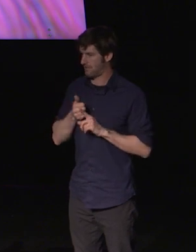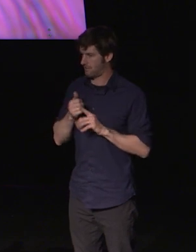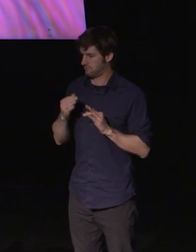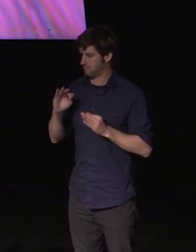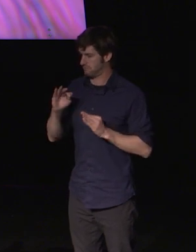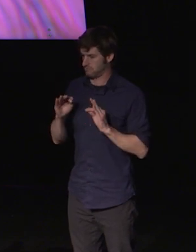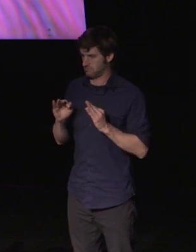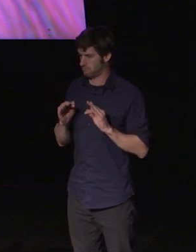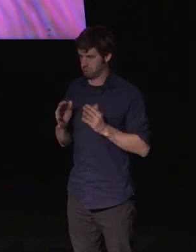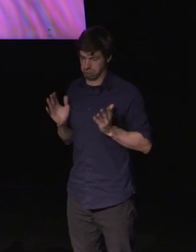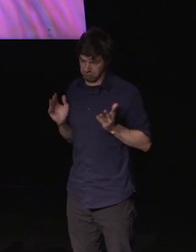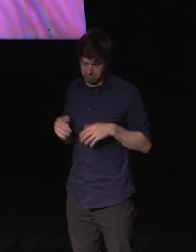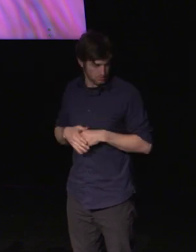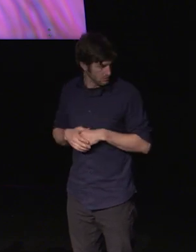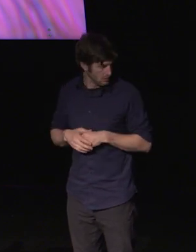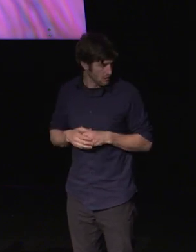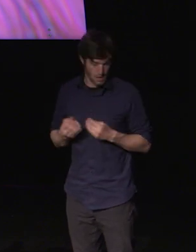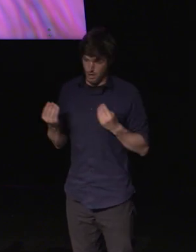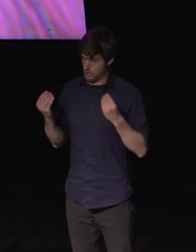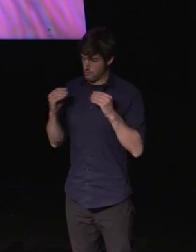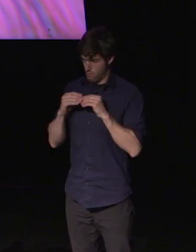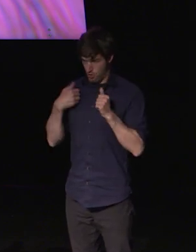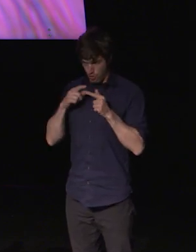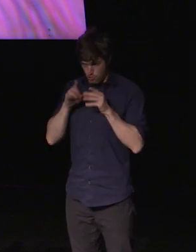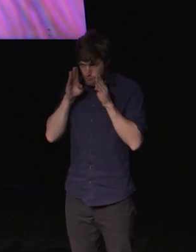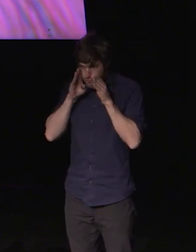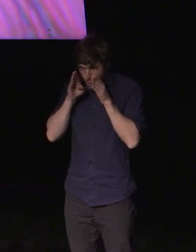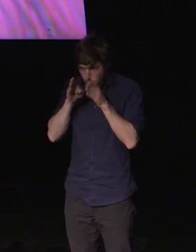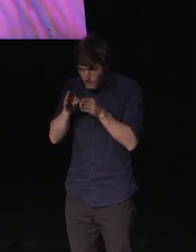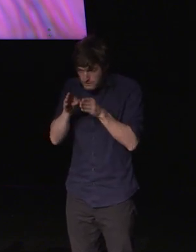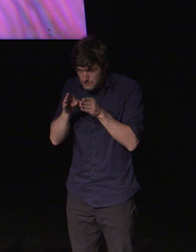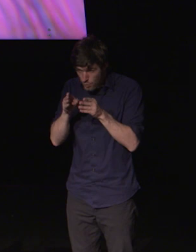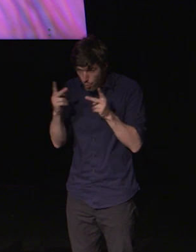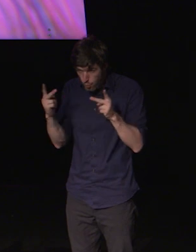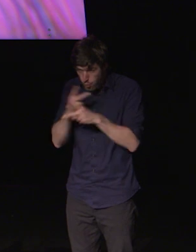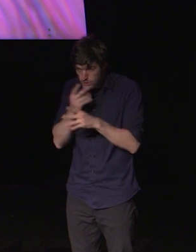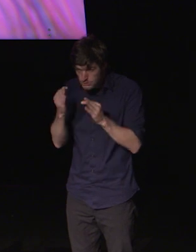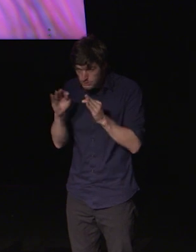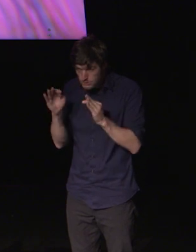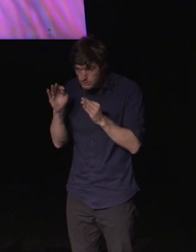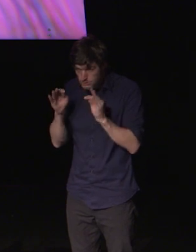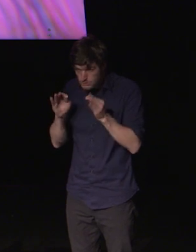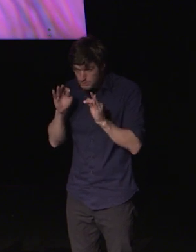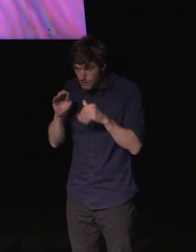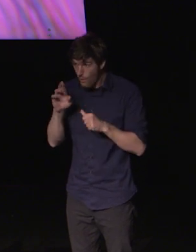And the more I try to focus on something, the worse it gets, or the more tired I am, or the more stressed I am,